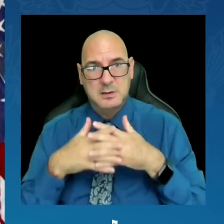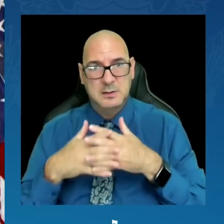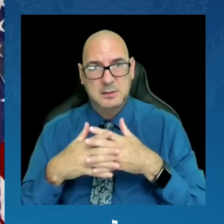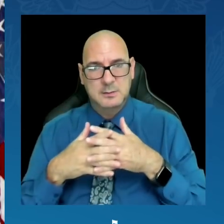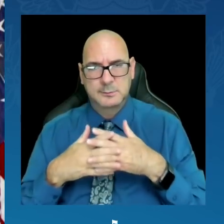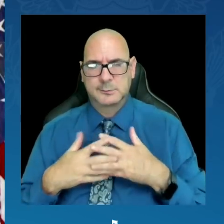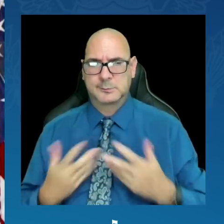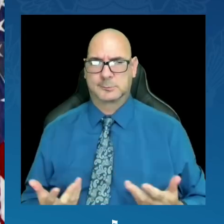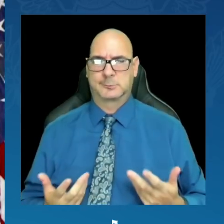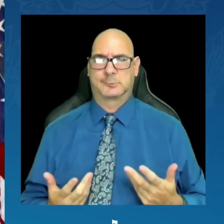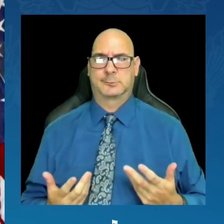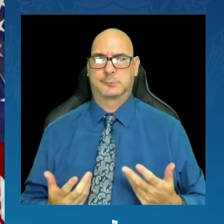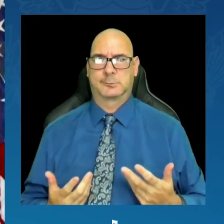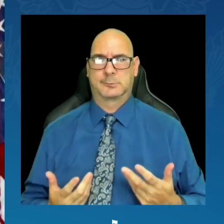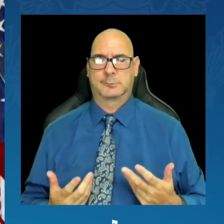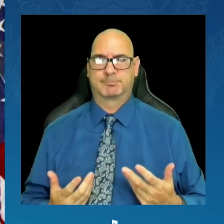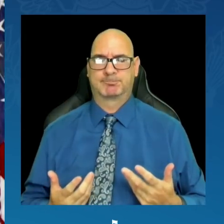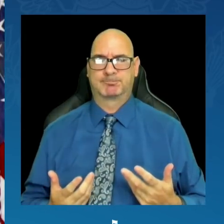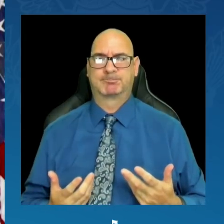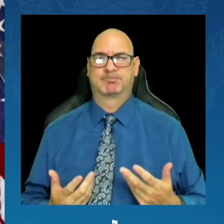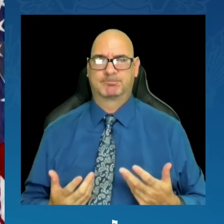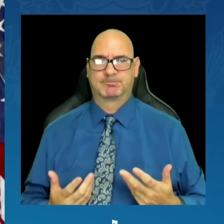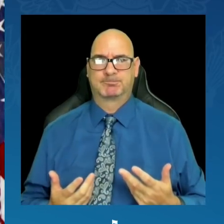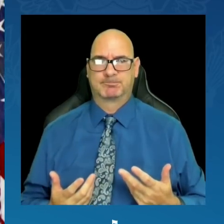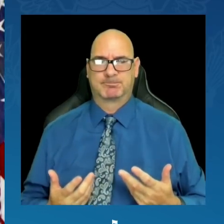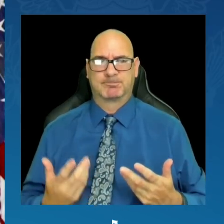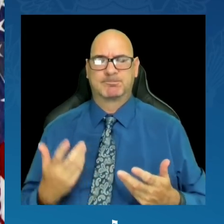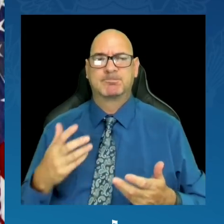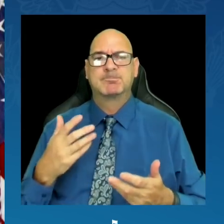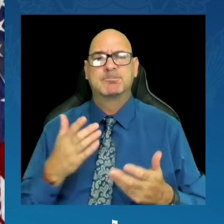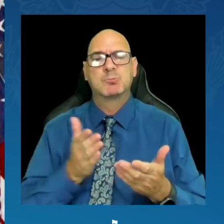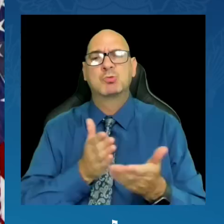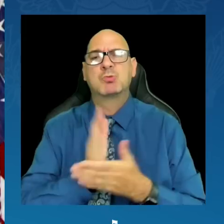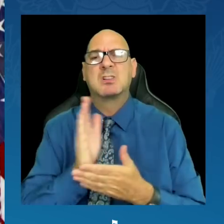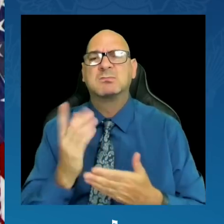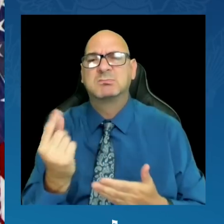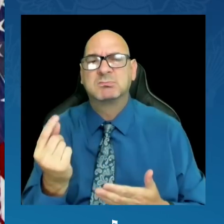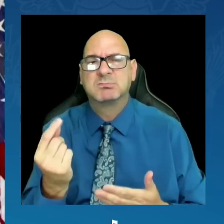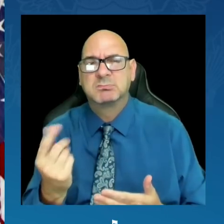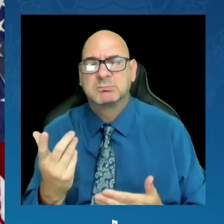And what is that right? -- some might ask. It's the right to privacy.